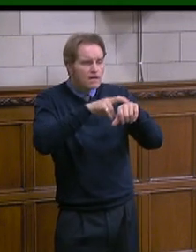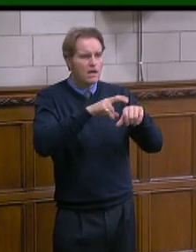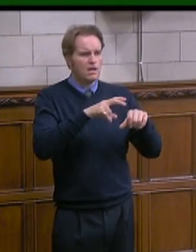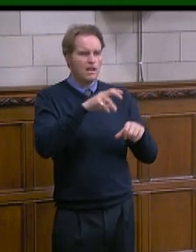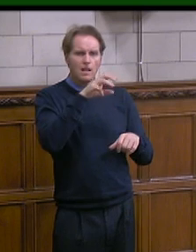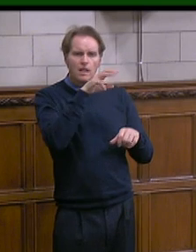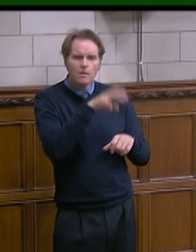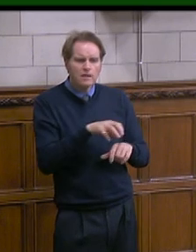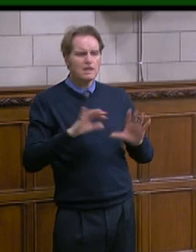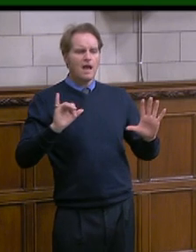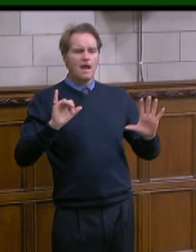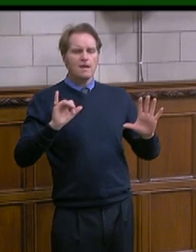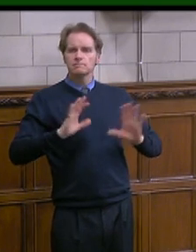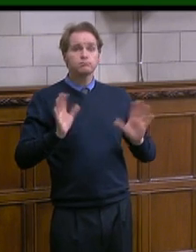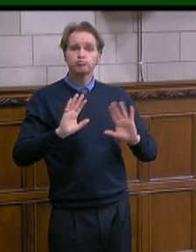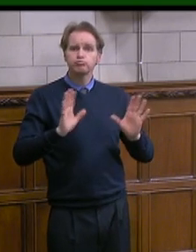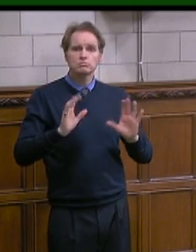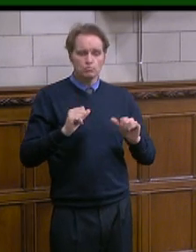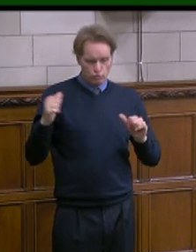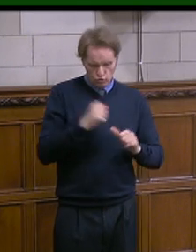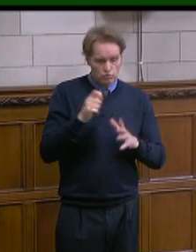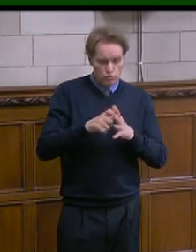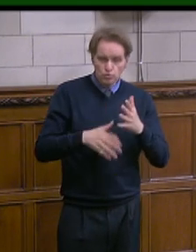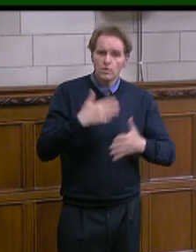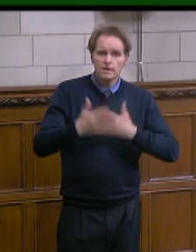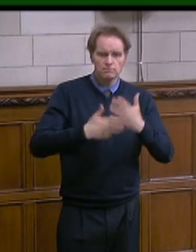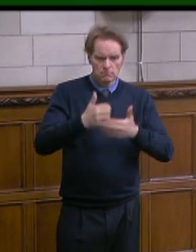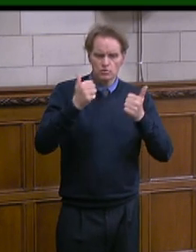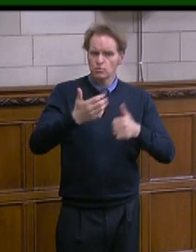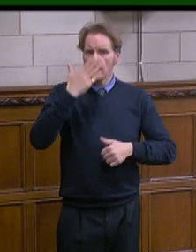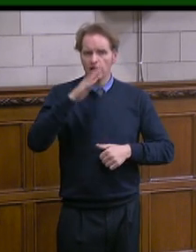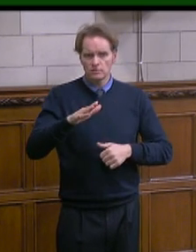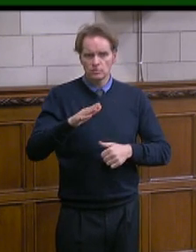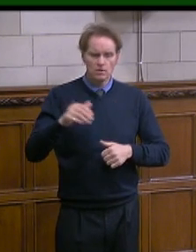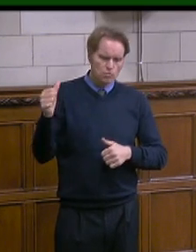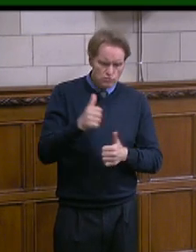In my view, that is doing not only a great disservice to deaf English schoolchildren